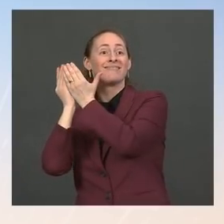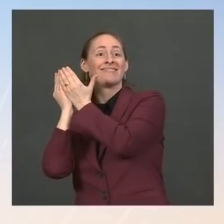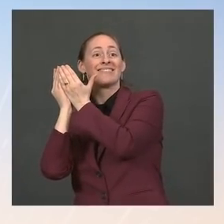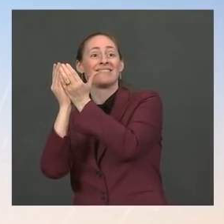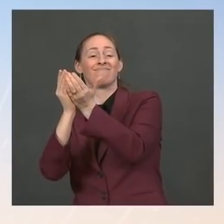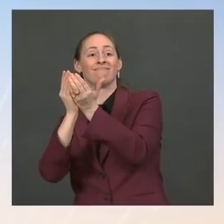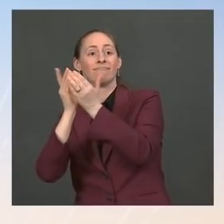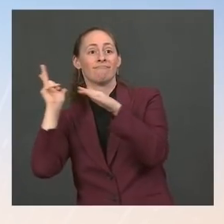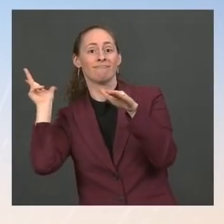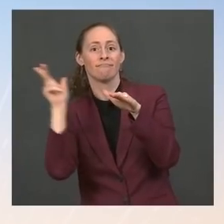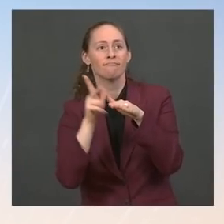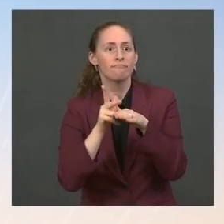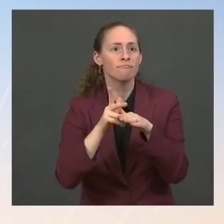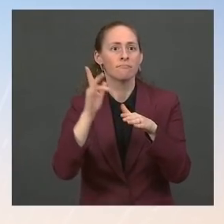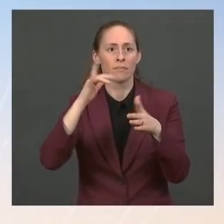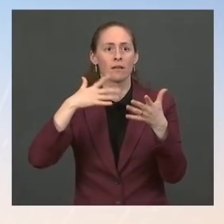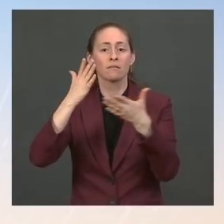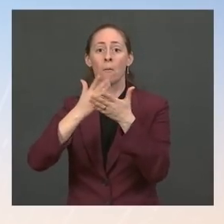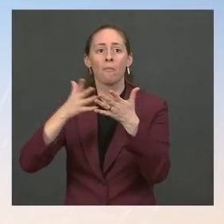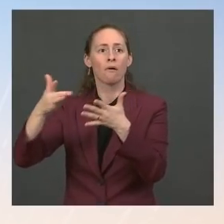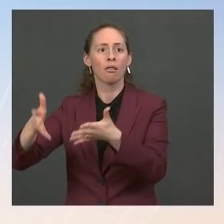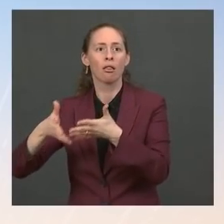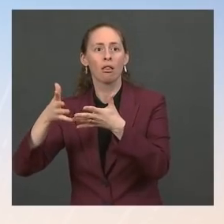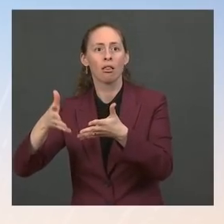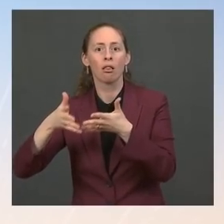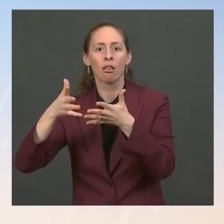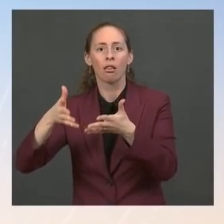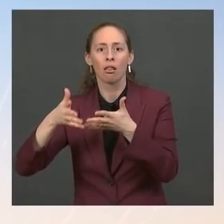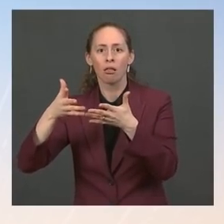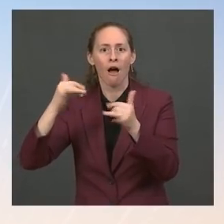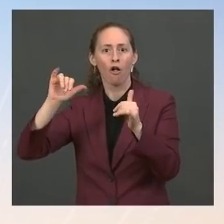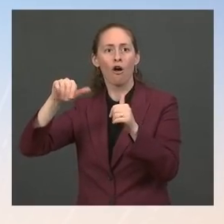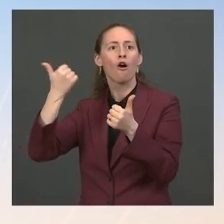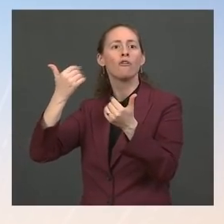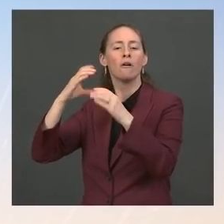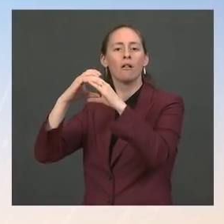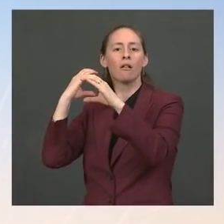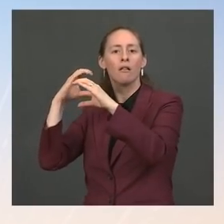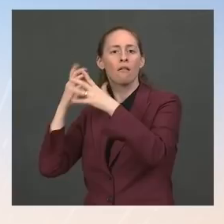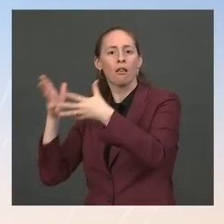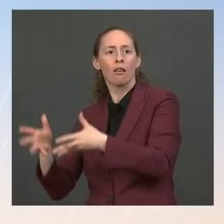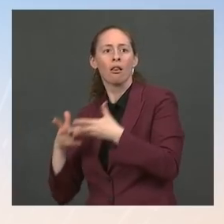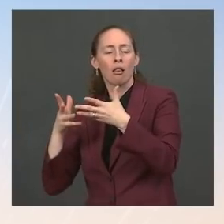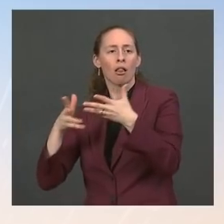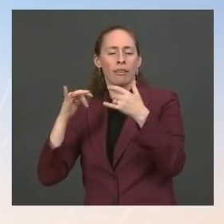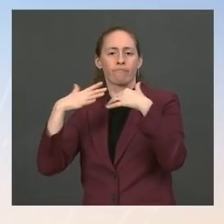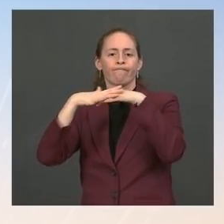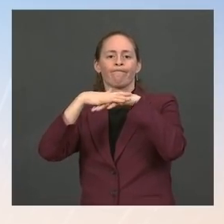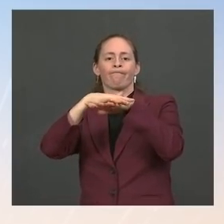you know, requirements or consequences for congestion, that that has dramatically -- we've already seen improvements in that.